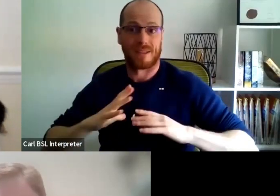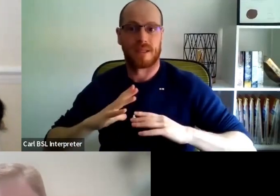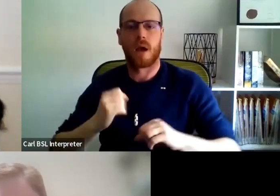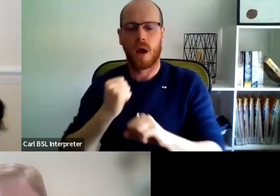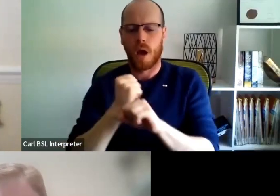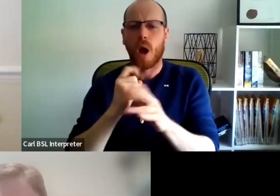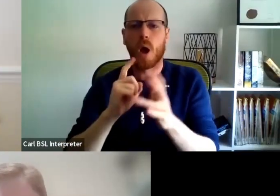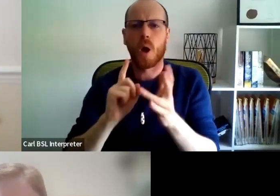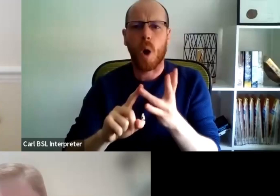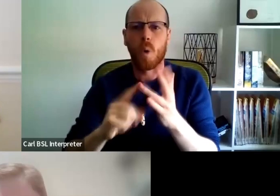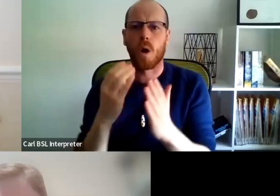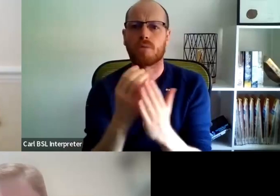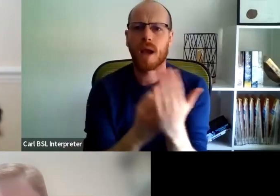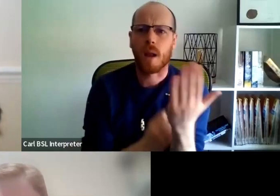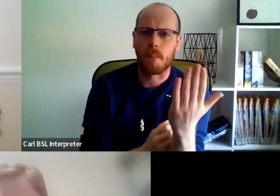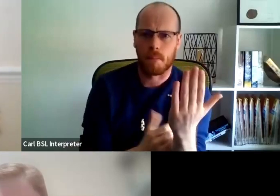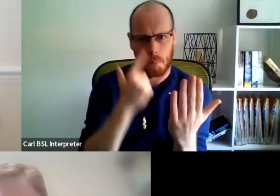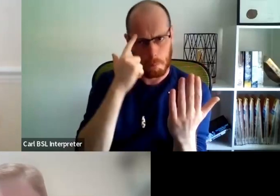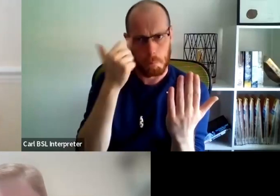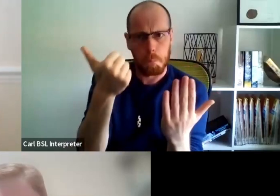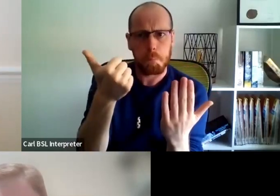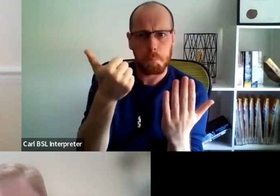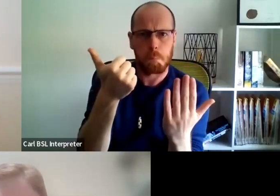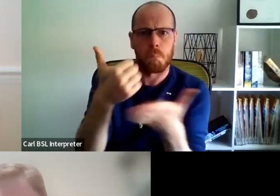of them that they thought was really kind of helpful within their Church,